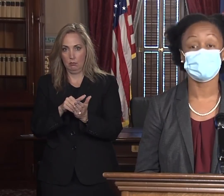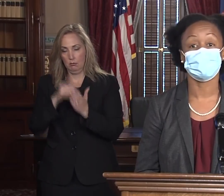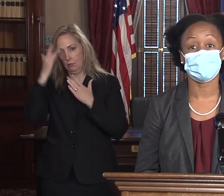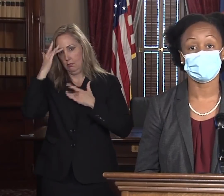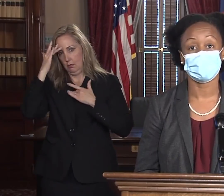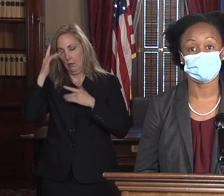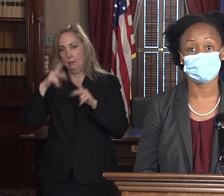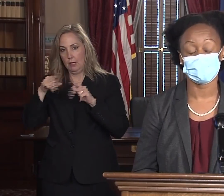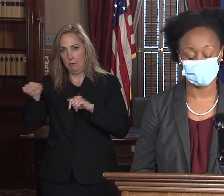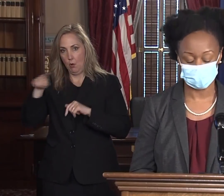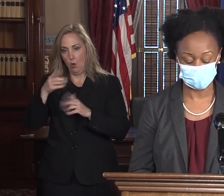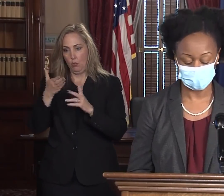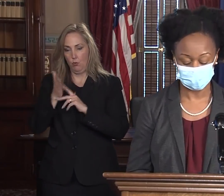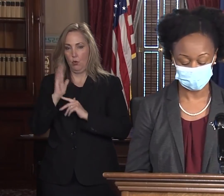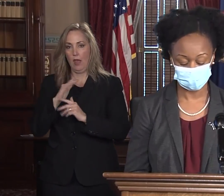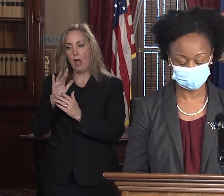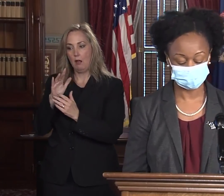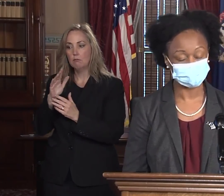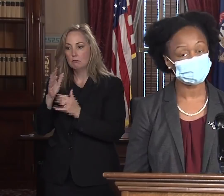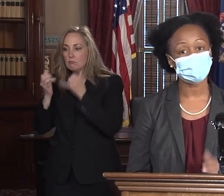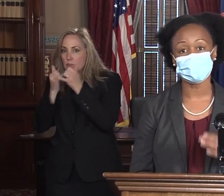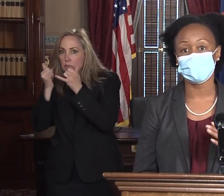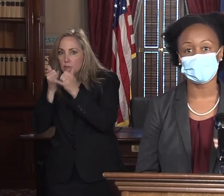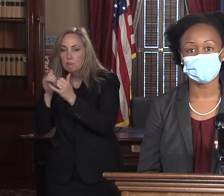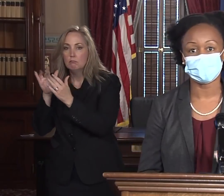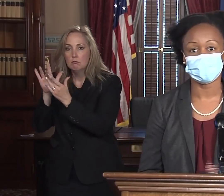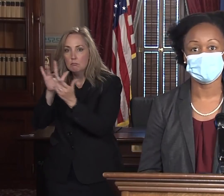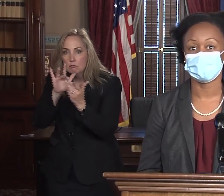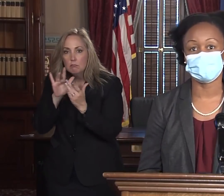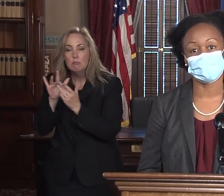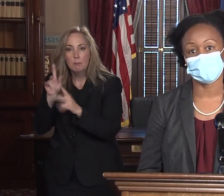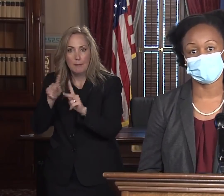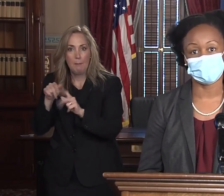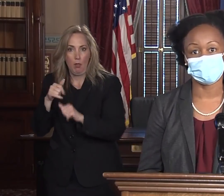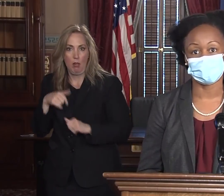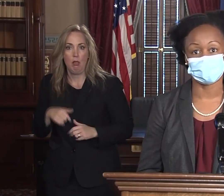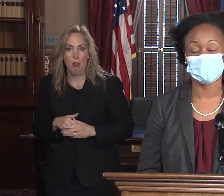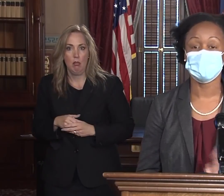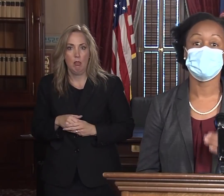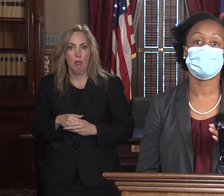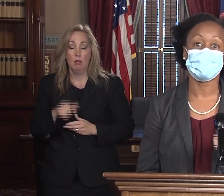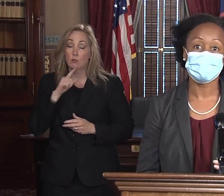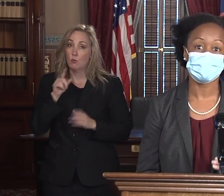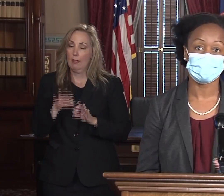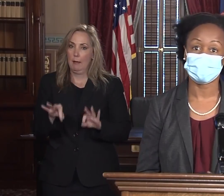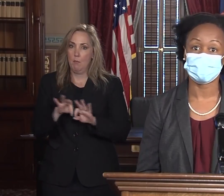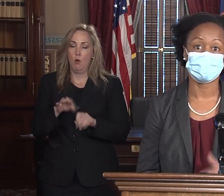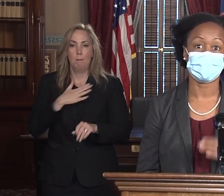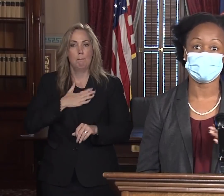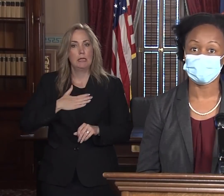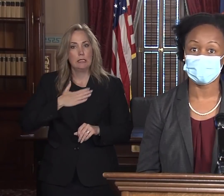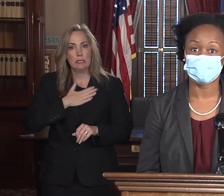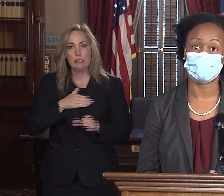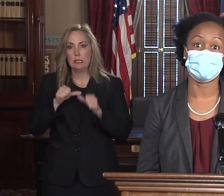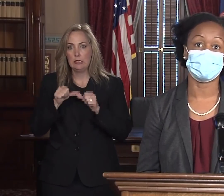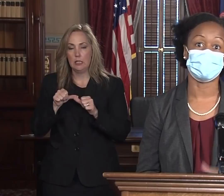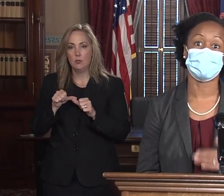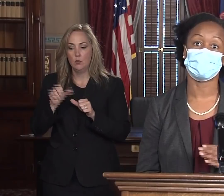TRACING PLATFORM. WE HAVE IDENTIFIED 30,000 SYMPTOMATIC CONTACTS THROUGH OUR CONTACT TRACING EFFORTS. AGAIN, THIS IS INCREDIBLY